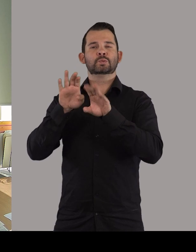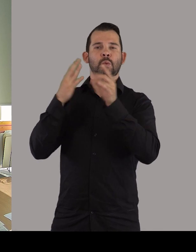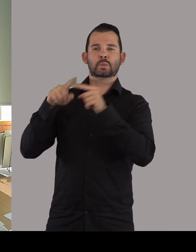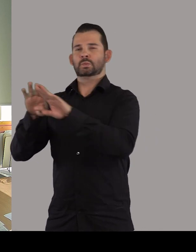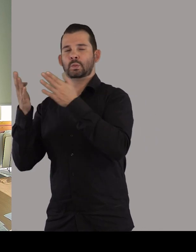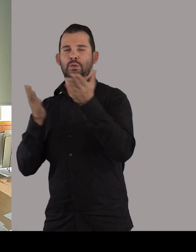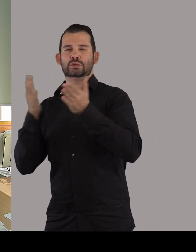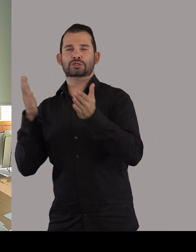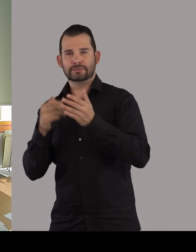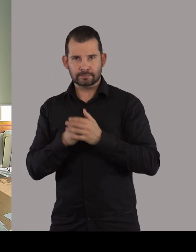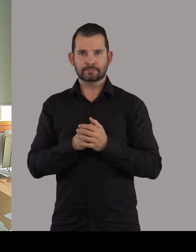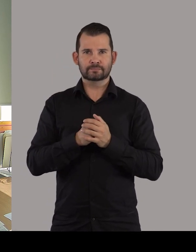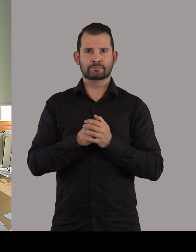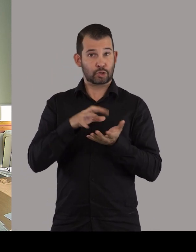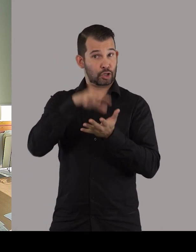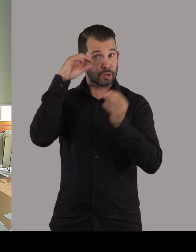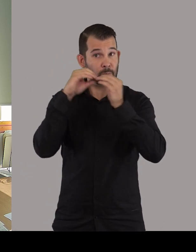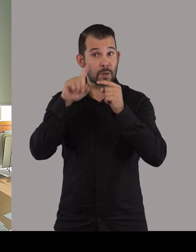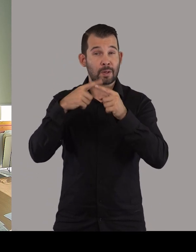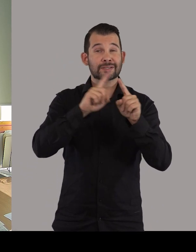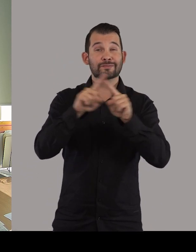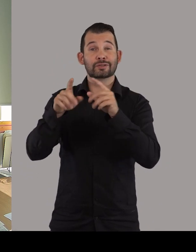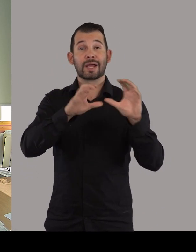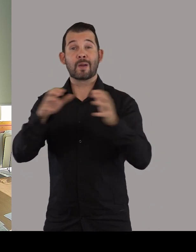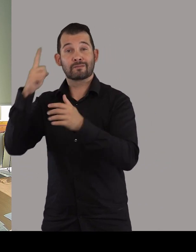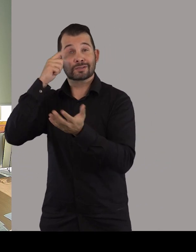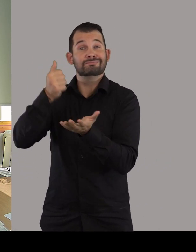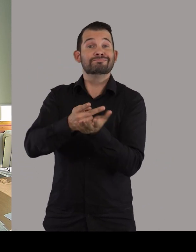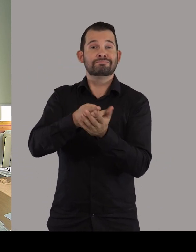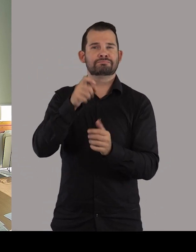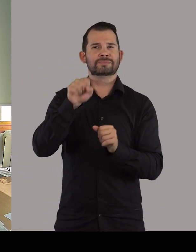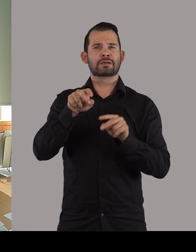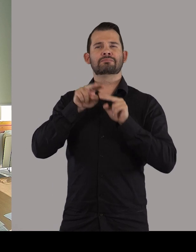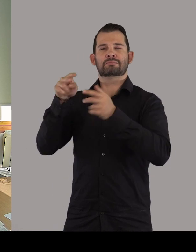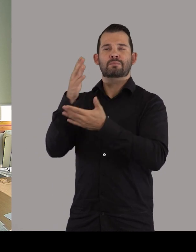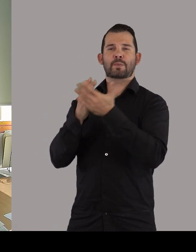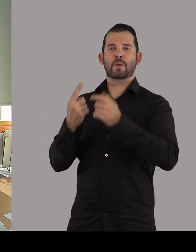To learn more about the different eligibility categories, you can watch part 1 of this series